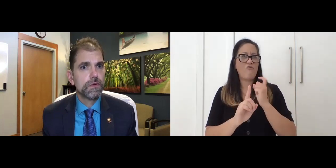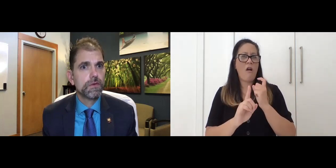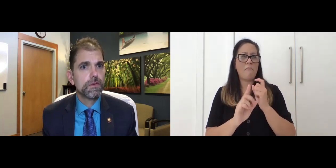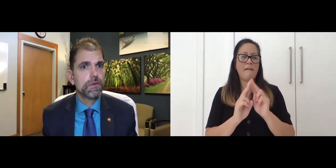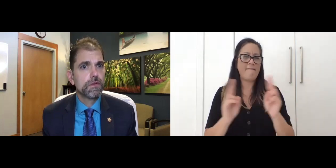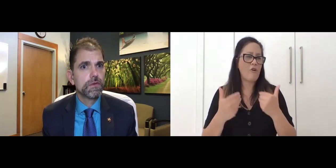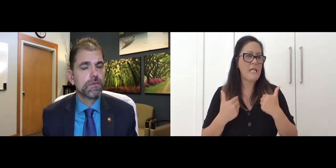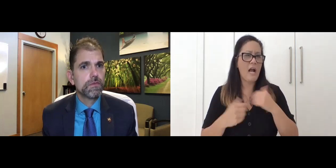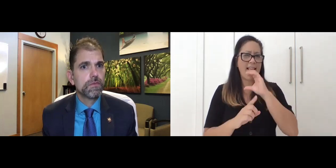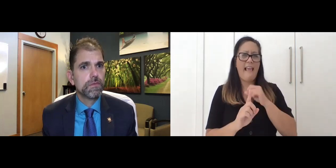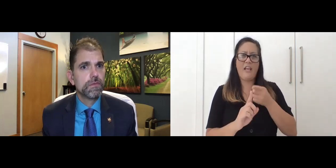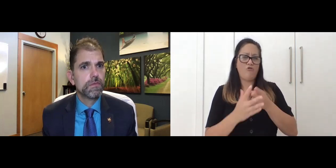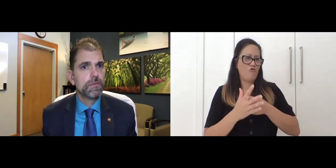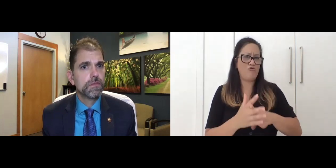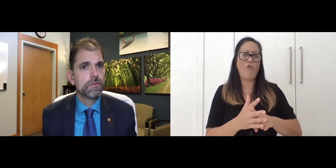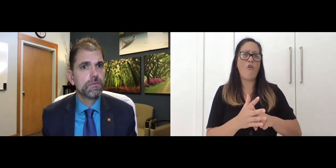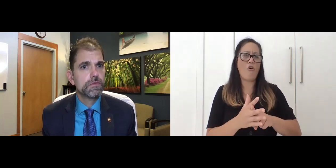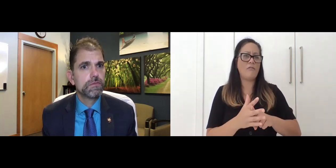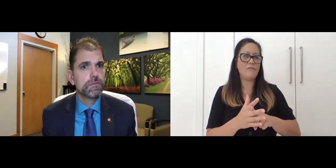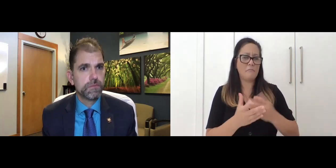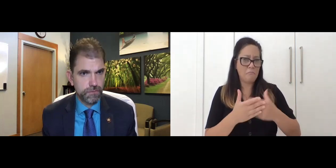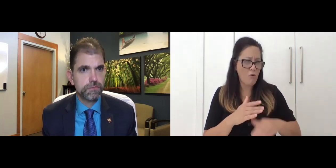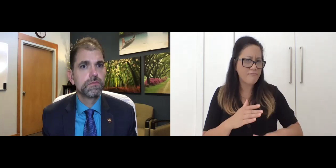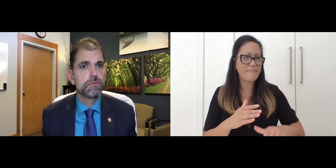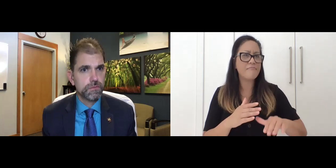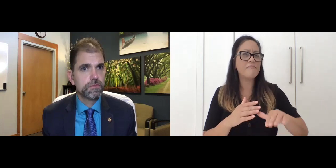and you specialize in communication, you know how important it is to